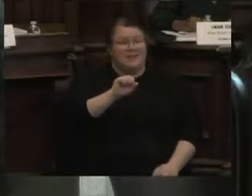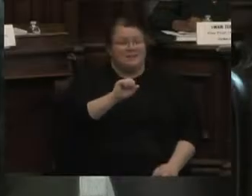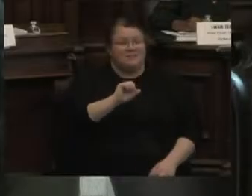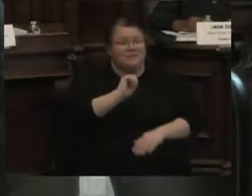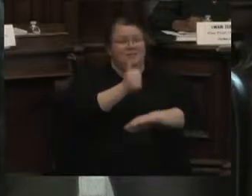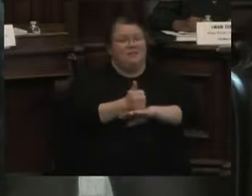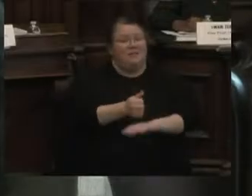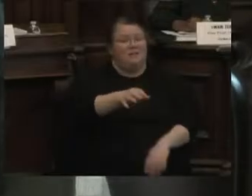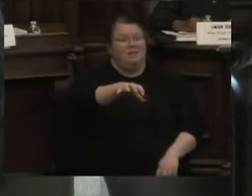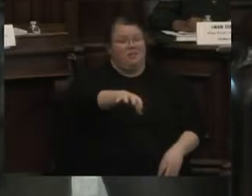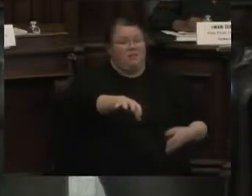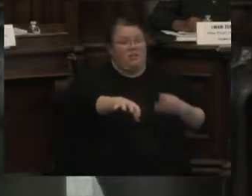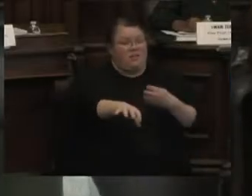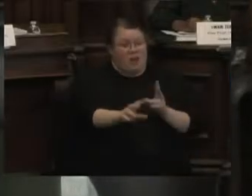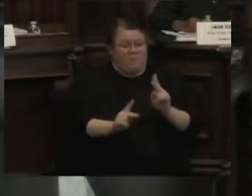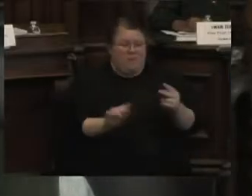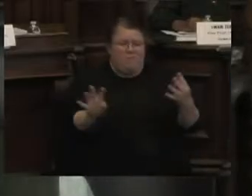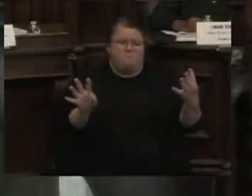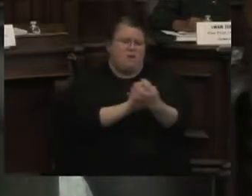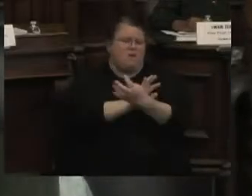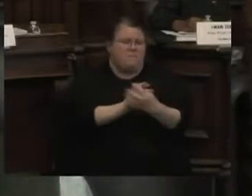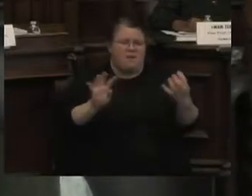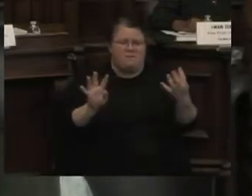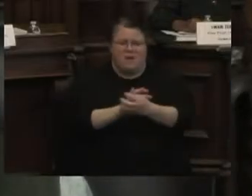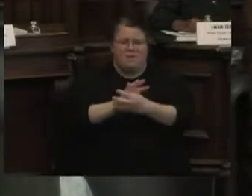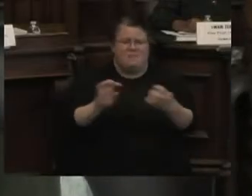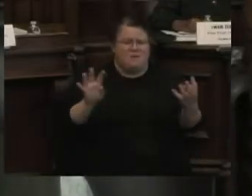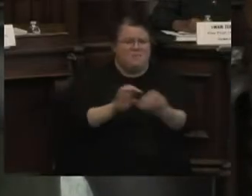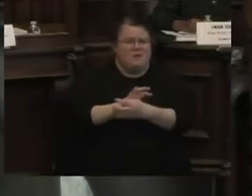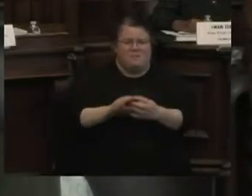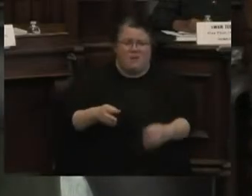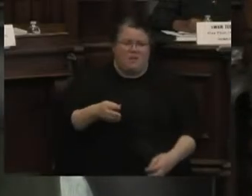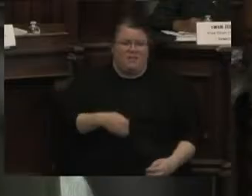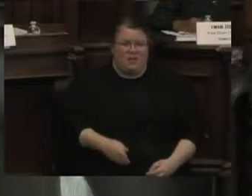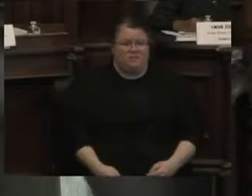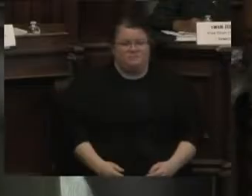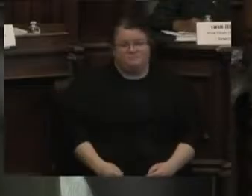semi setting up shop over at